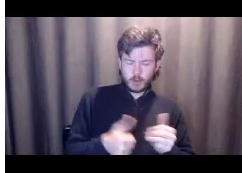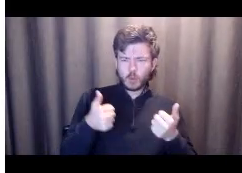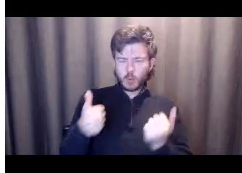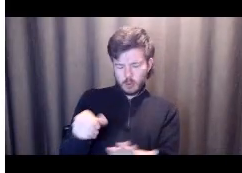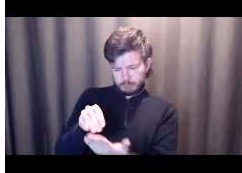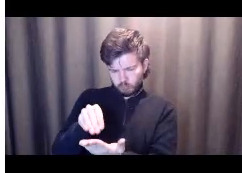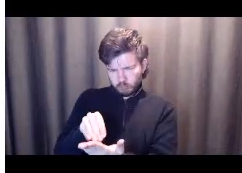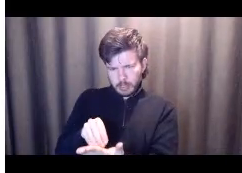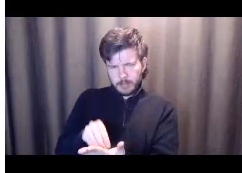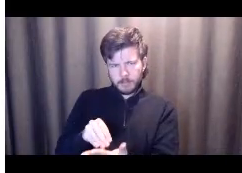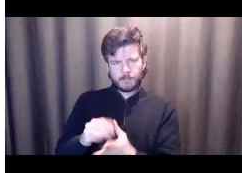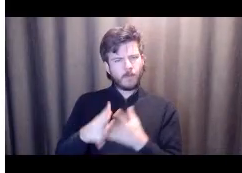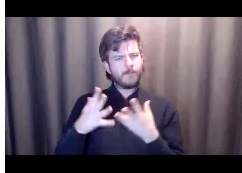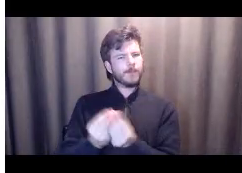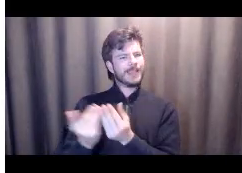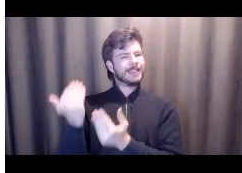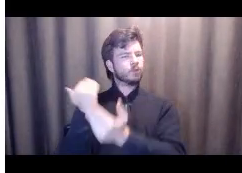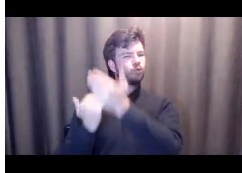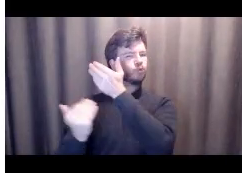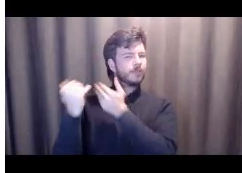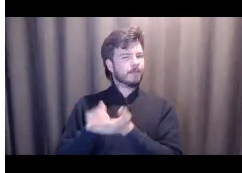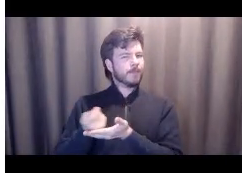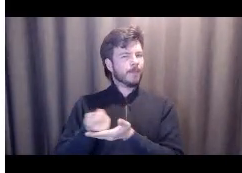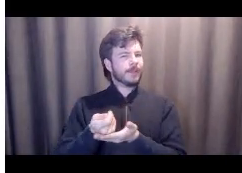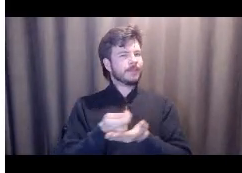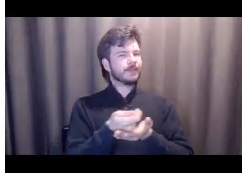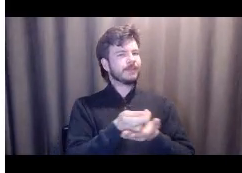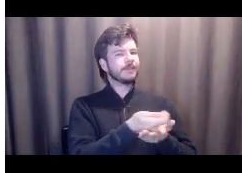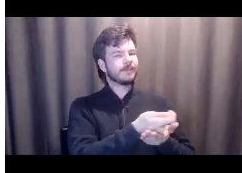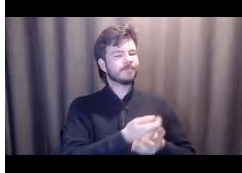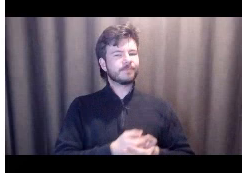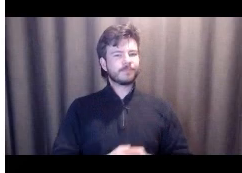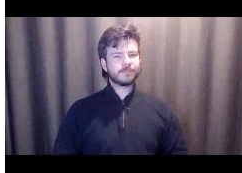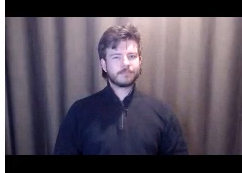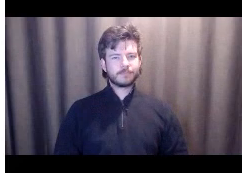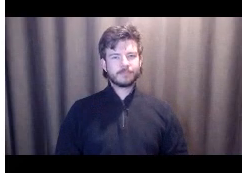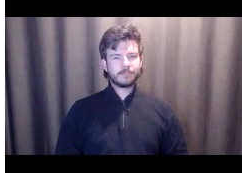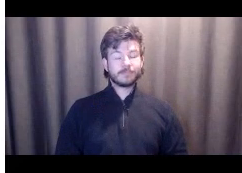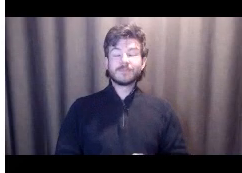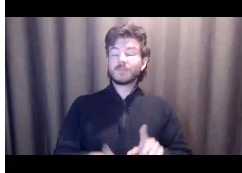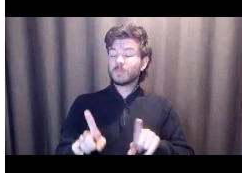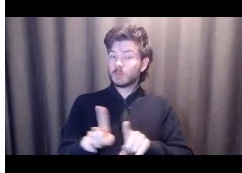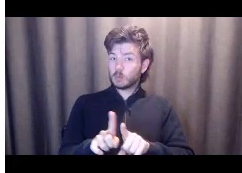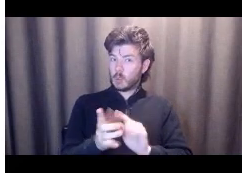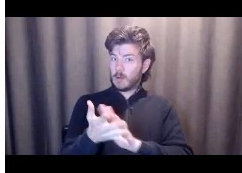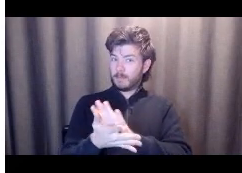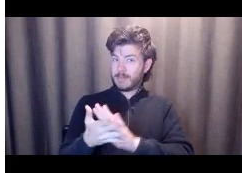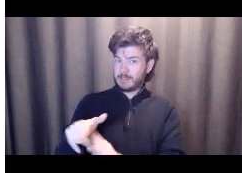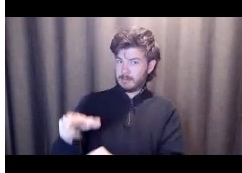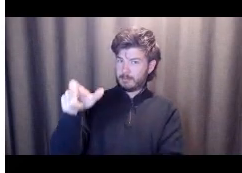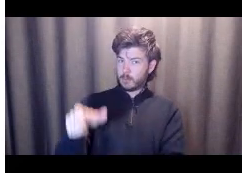It also means understanding the NDIS plan so that a person